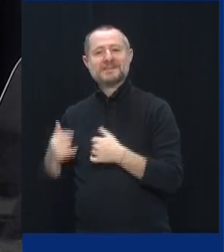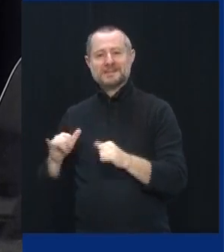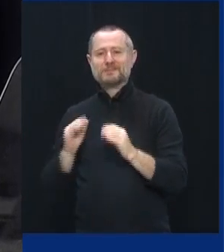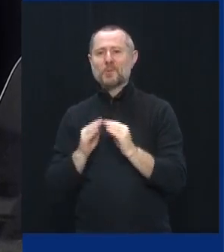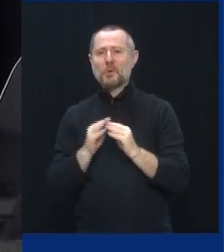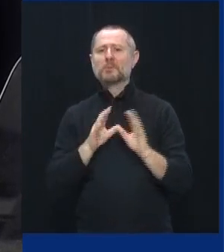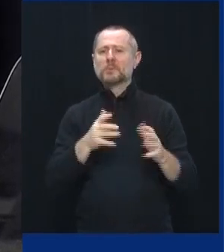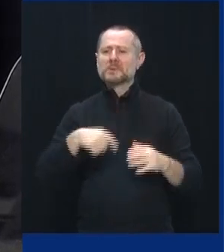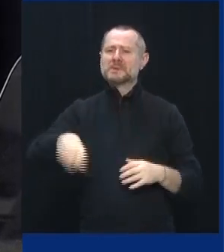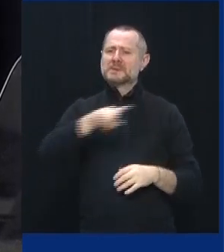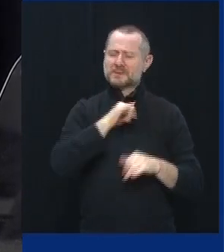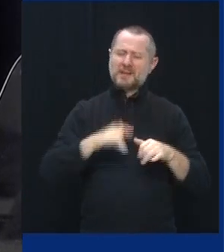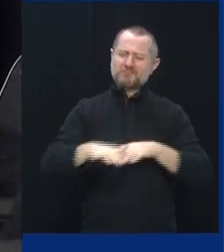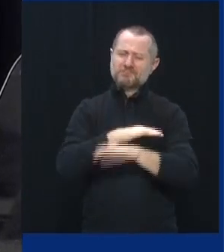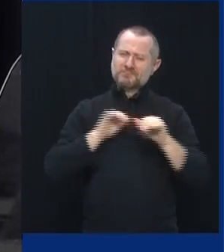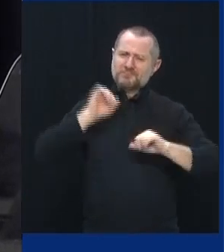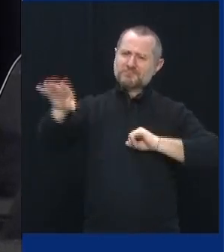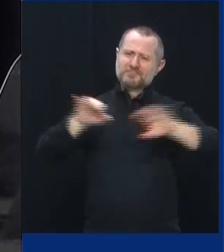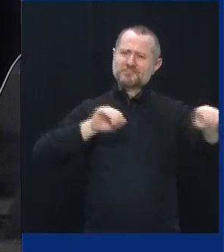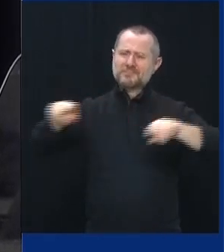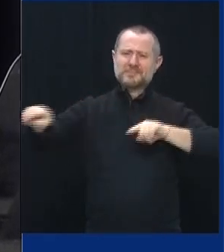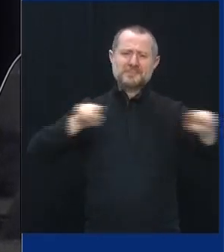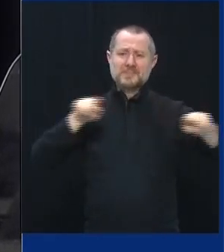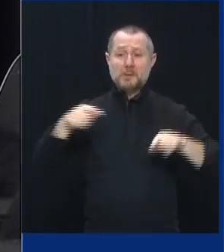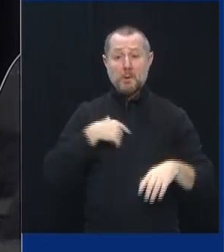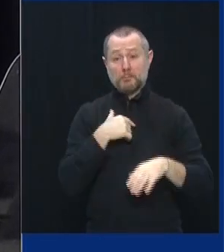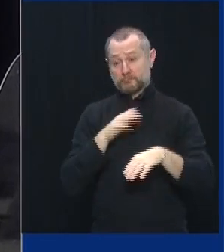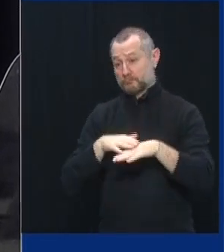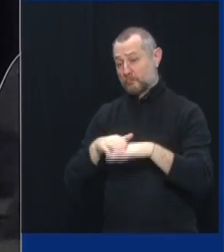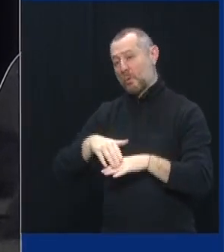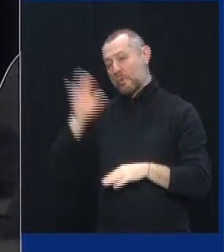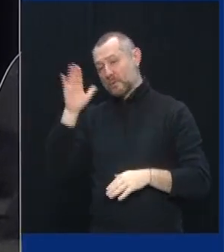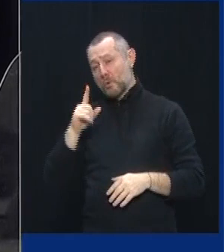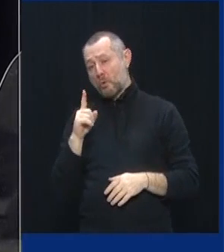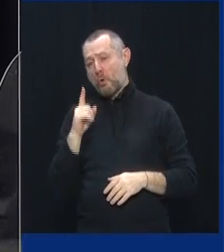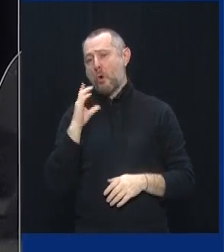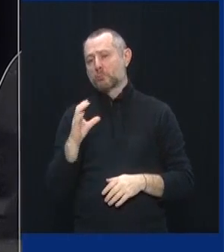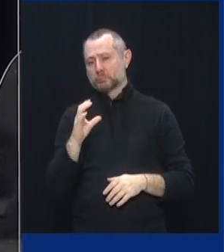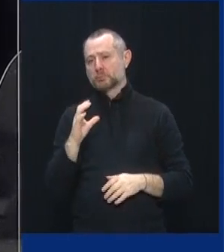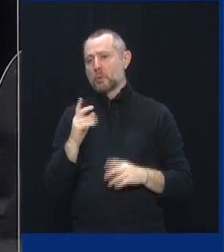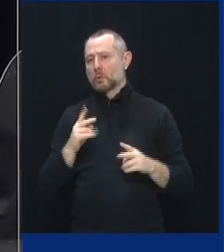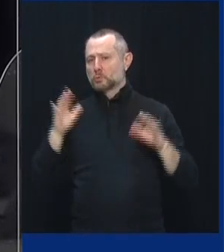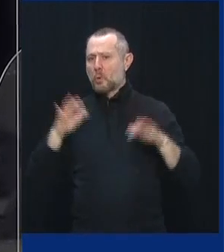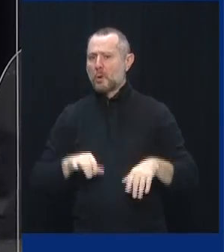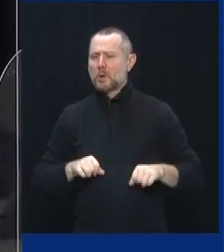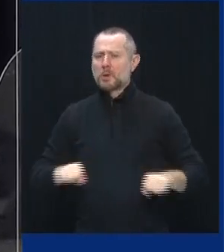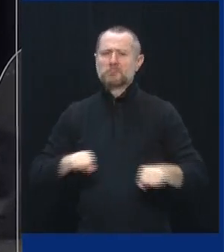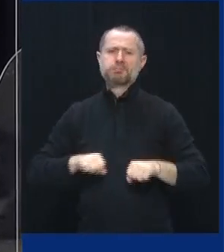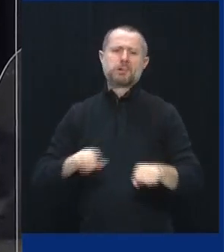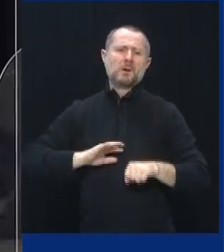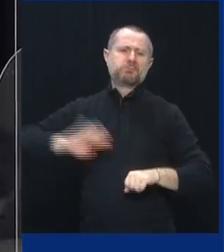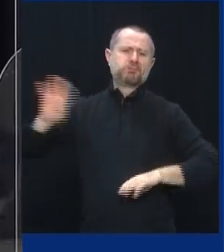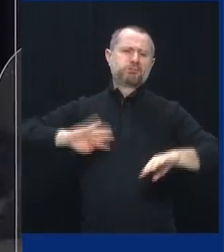RELATED TO CONTINUING TO CLEAR STATIONS, CREWS ARE STILL OUT TODAY WORKING THROUGH THAT.